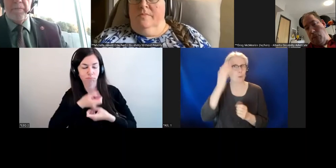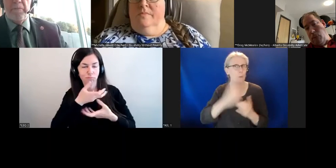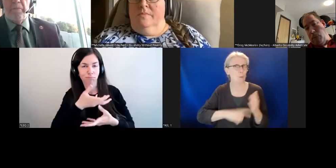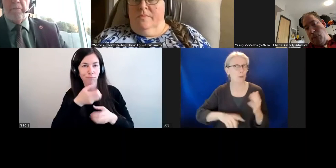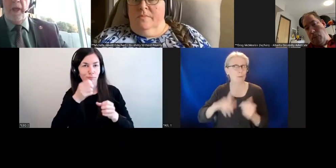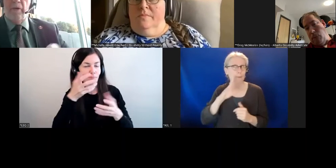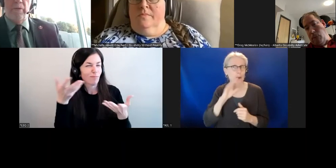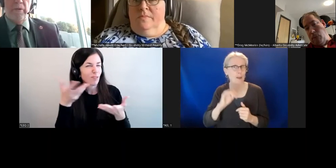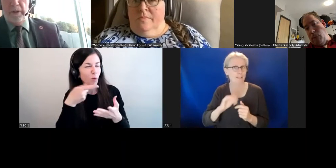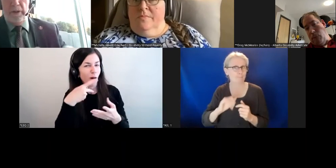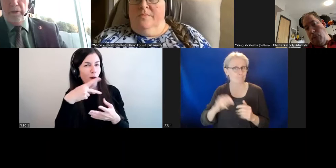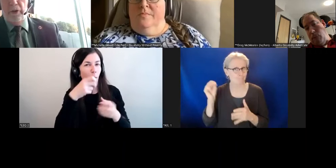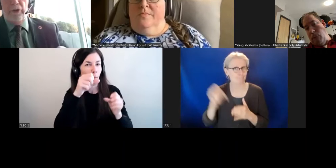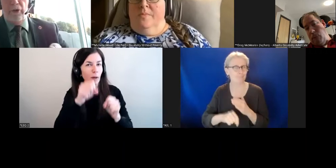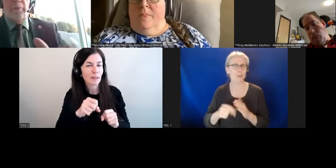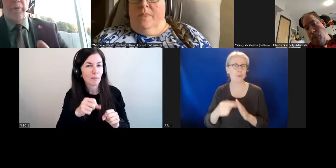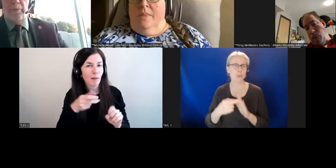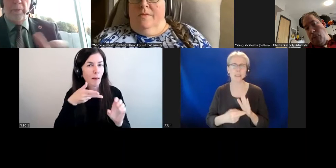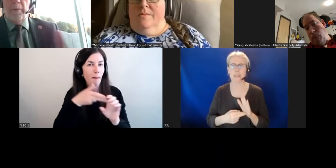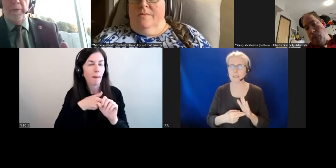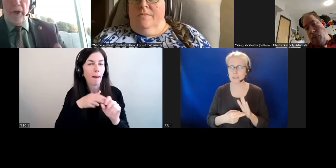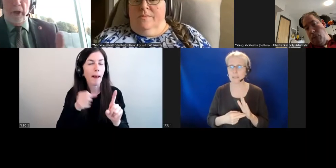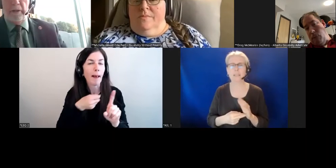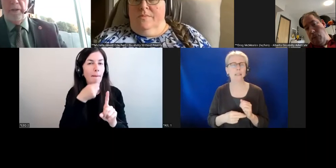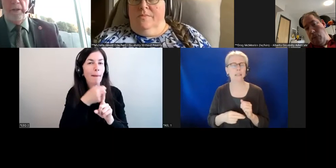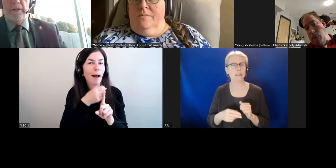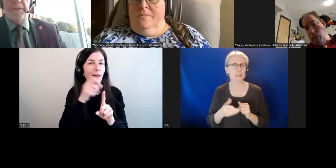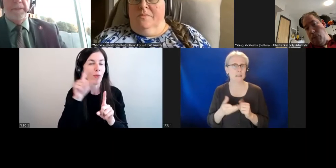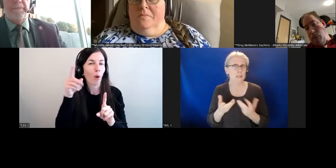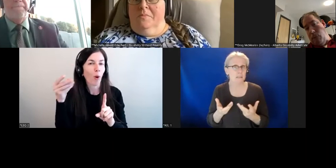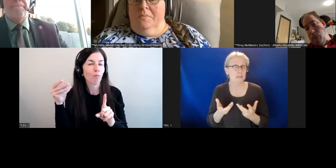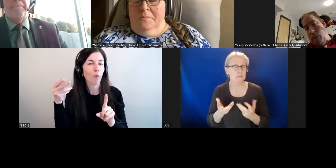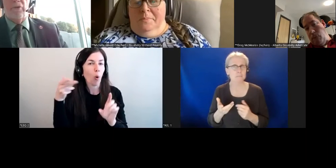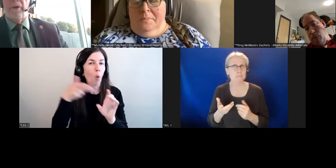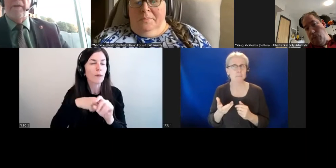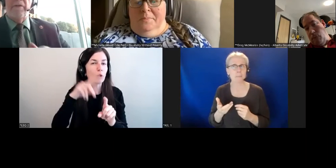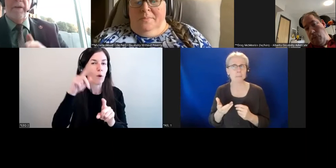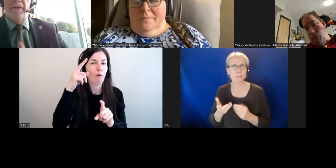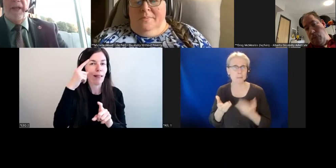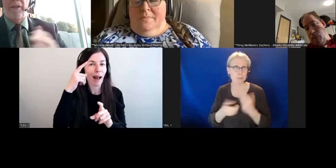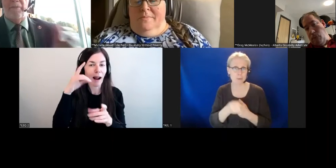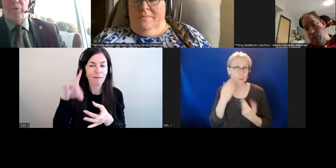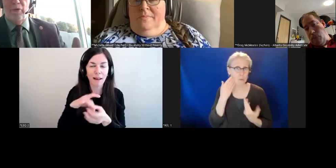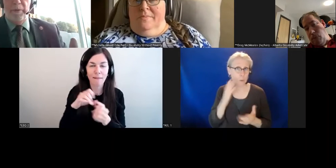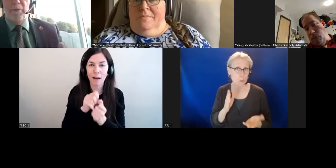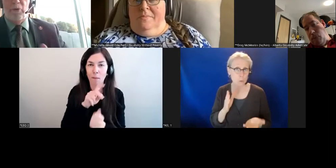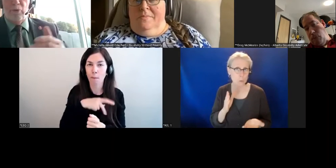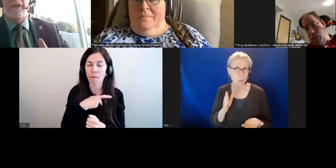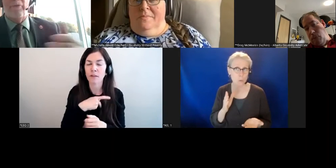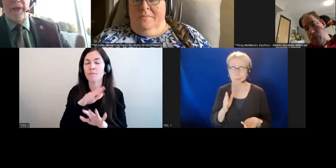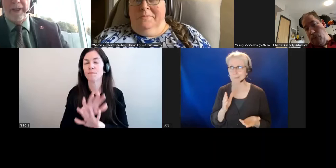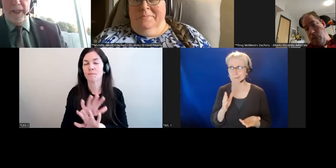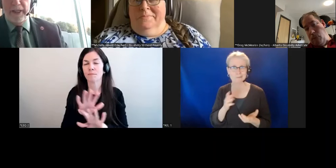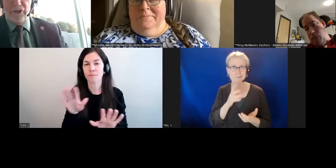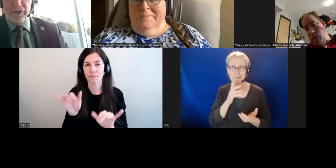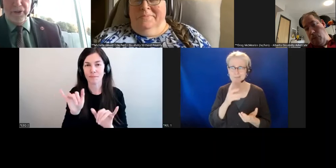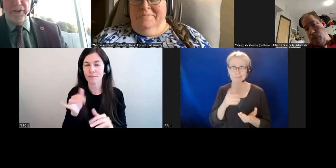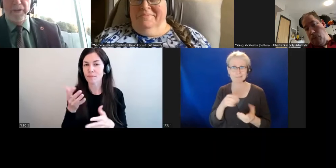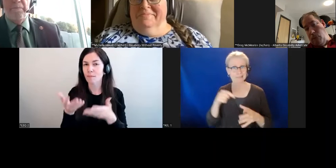LOOK LIKE. NOW, YOU ARE PROBABLY NOT - DON'T HAVE A TALENT POOL OF PEOPLE WHO WRITE REGULATIONS.